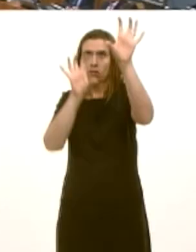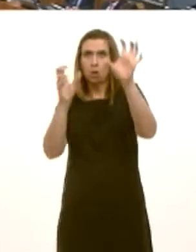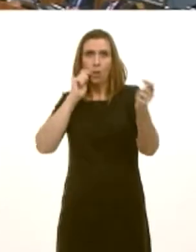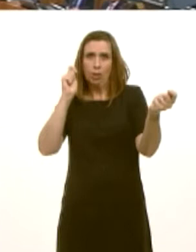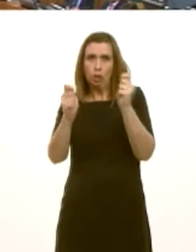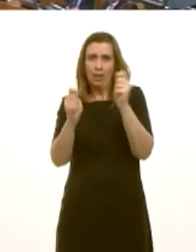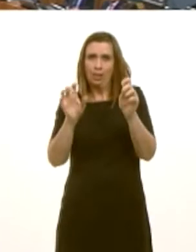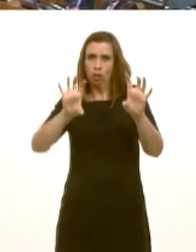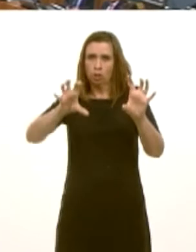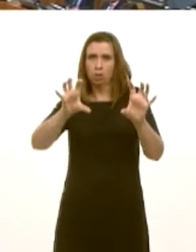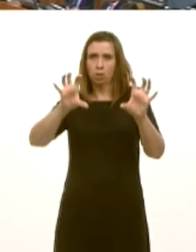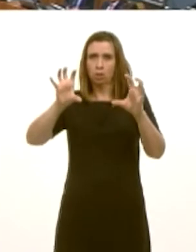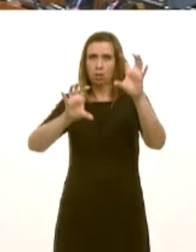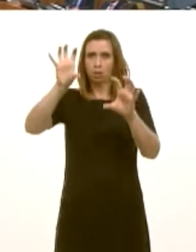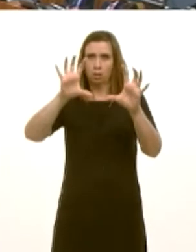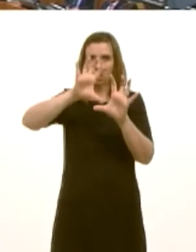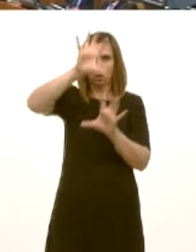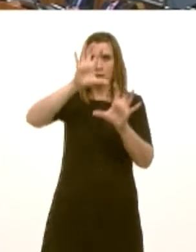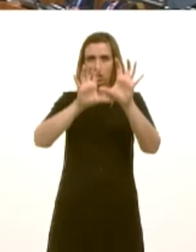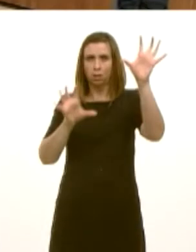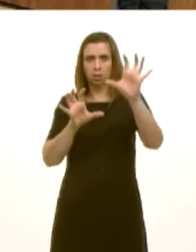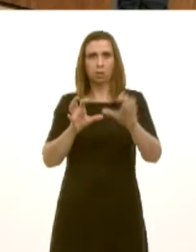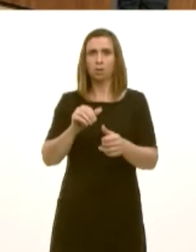We want better and better-value public services. Janet Finch-Saunders: Thank you.